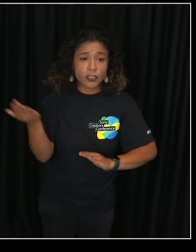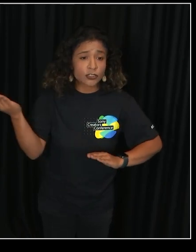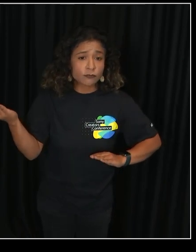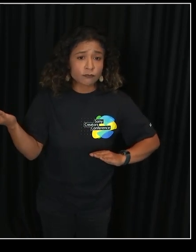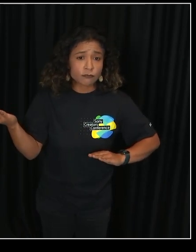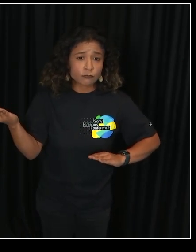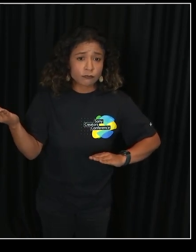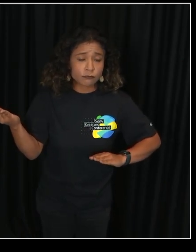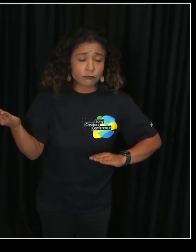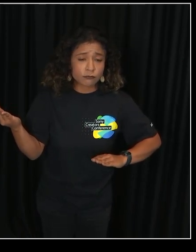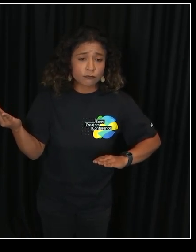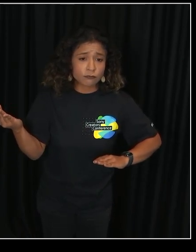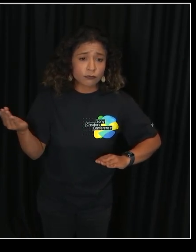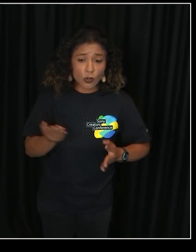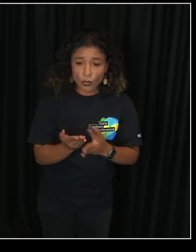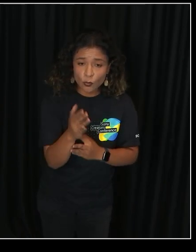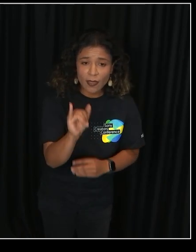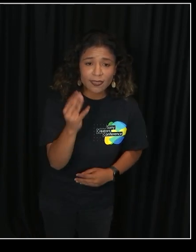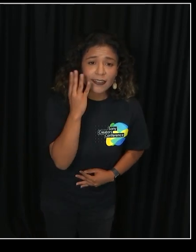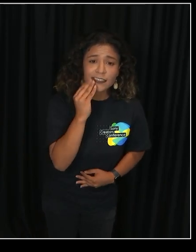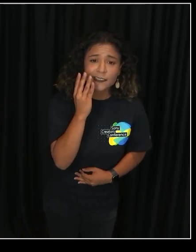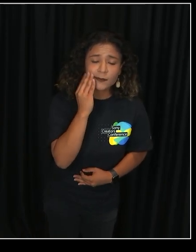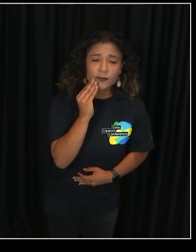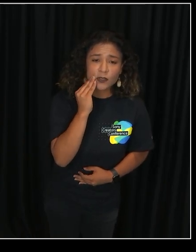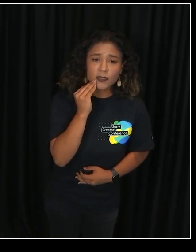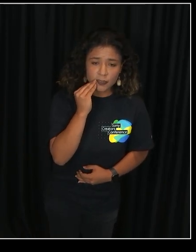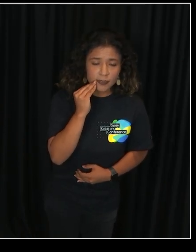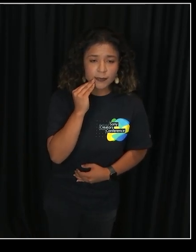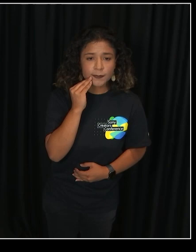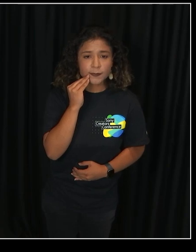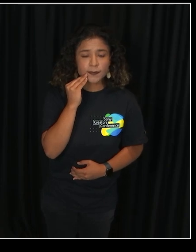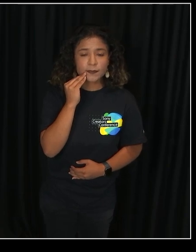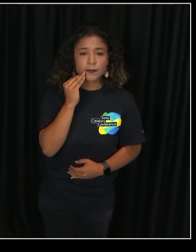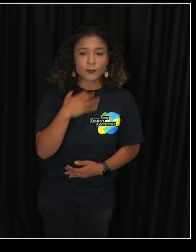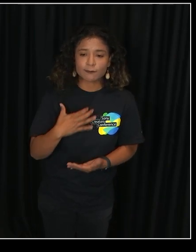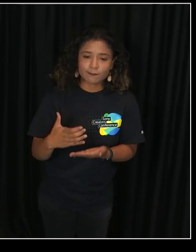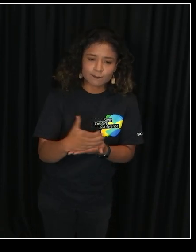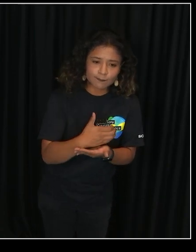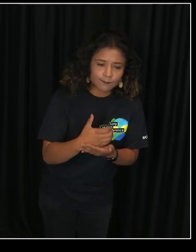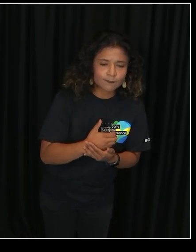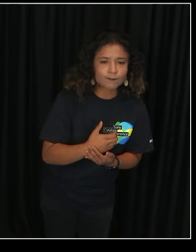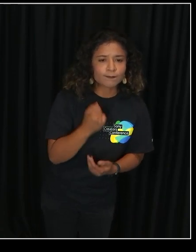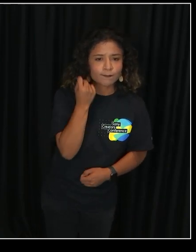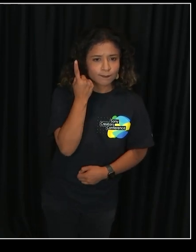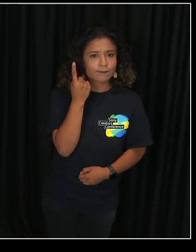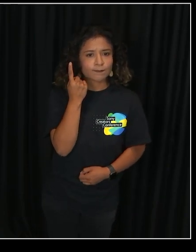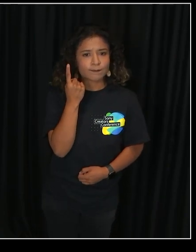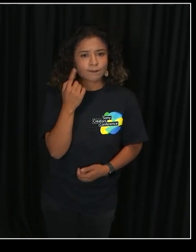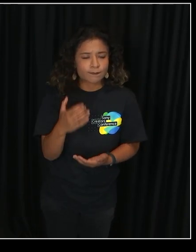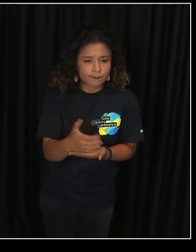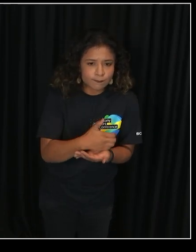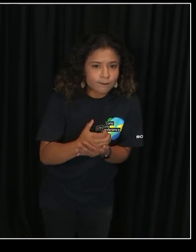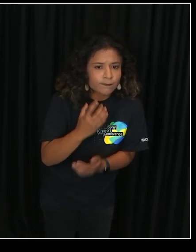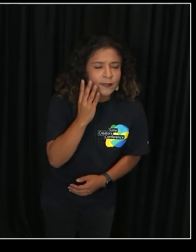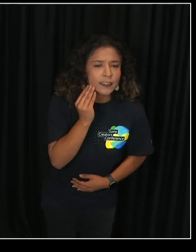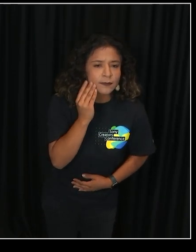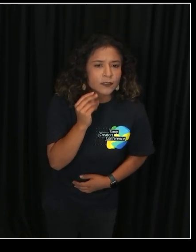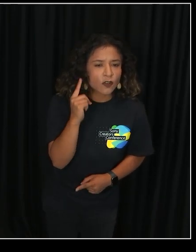And through that experience, it got a lot... through those configurations it got a lot of experience for a lot of different kinds of situations.